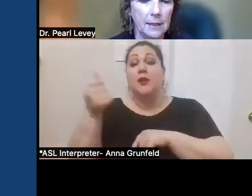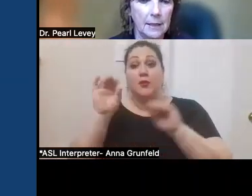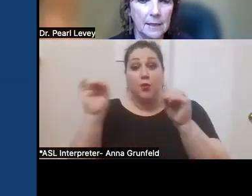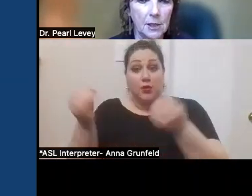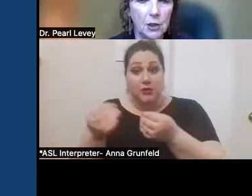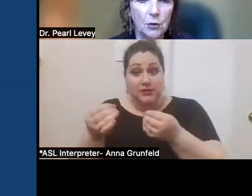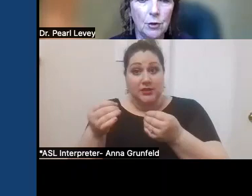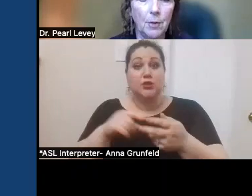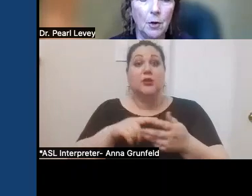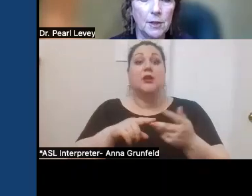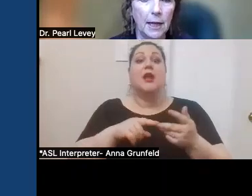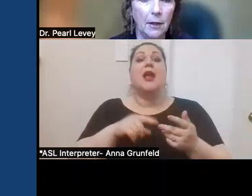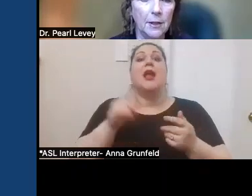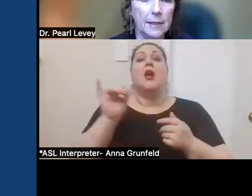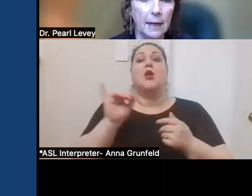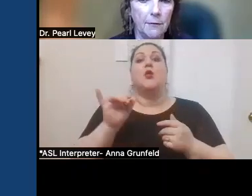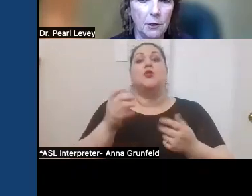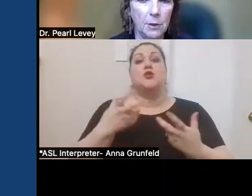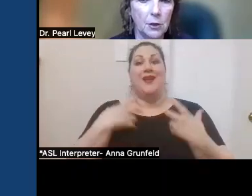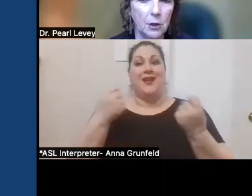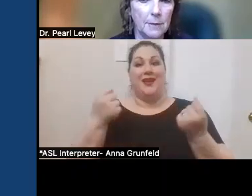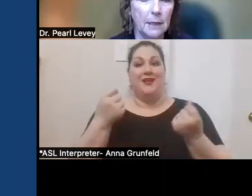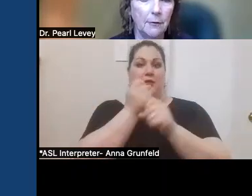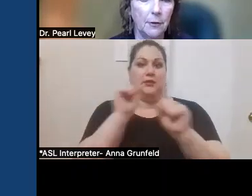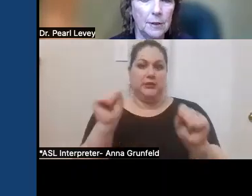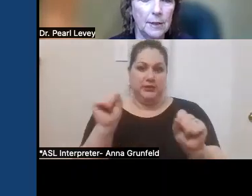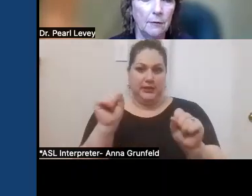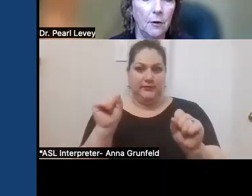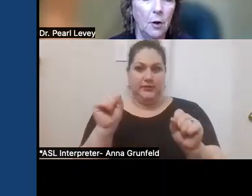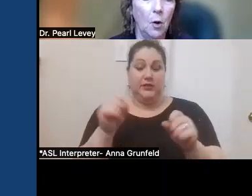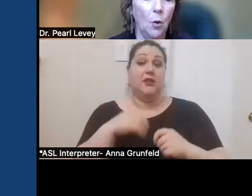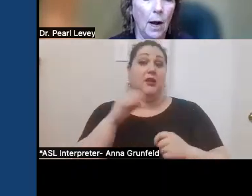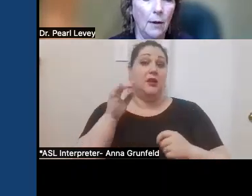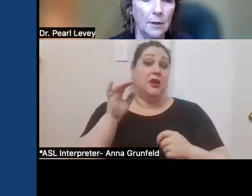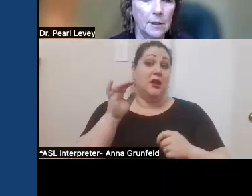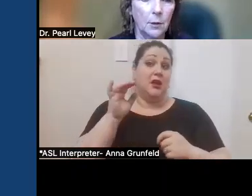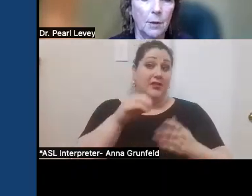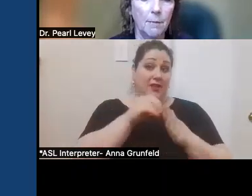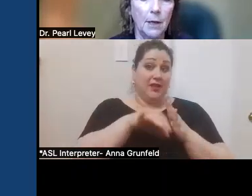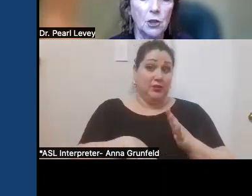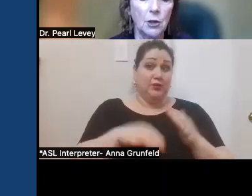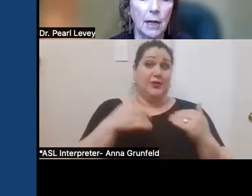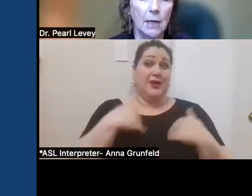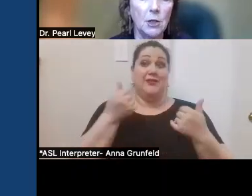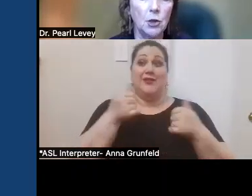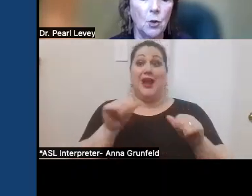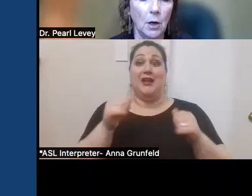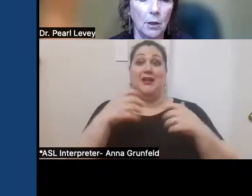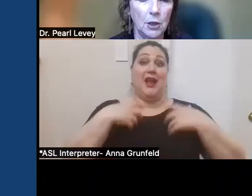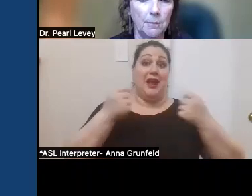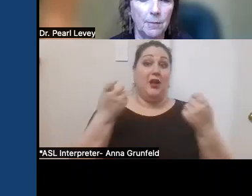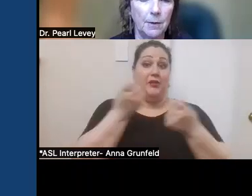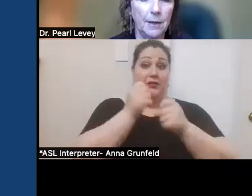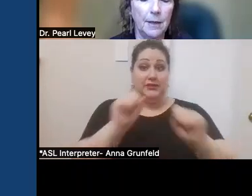There's a student pose a health and safety risk to himself, herself or others that would amount to undue hardship.